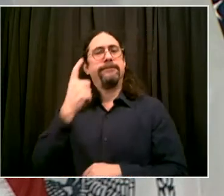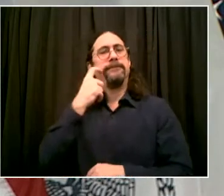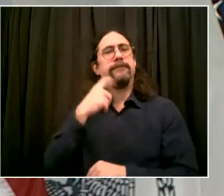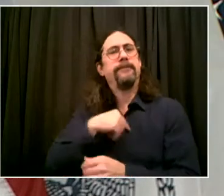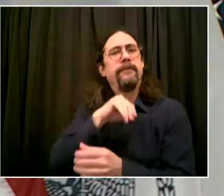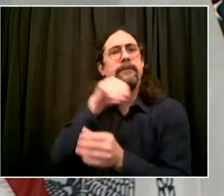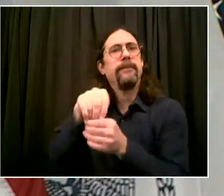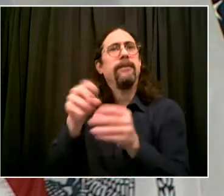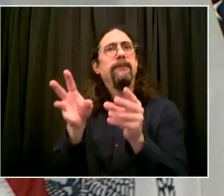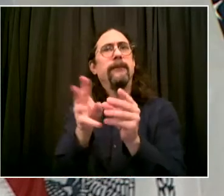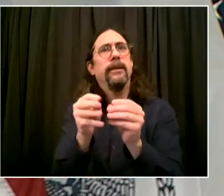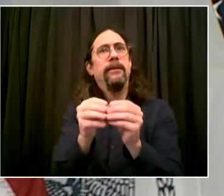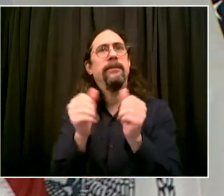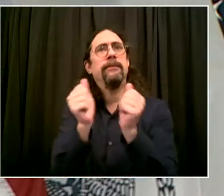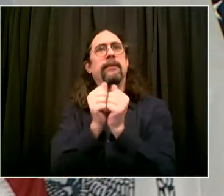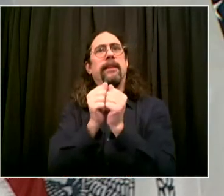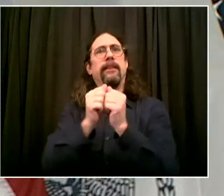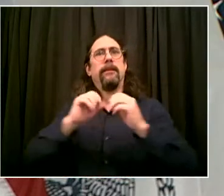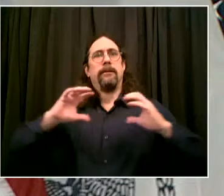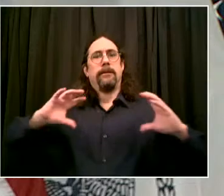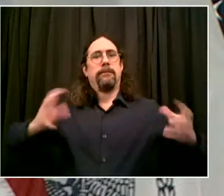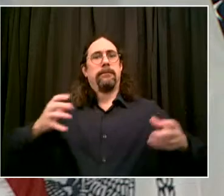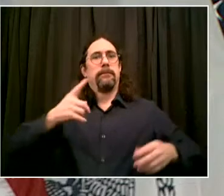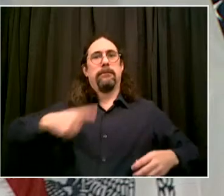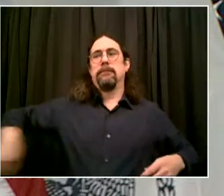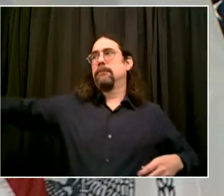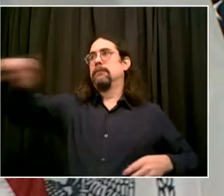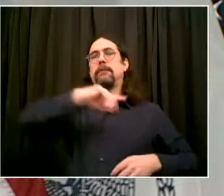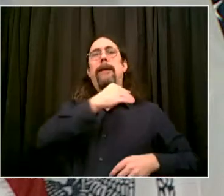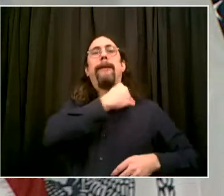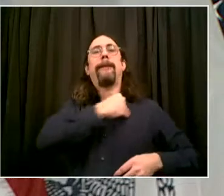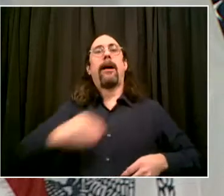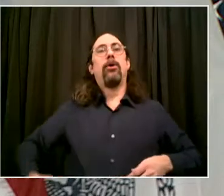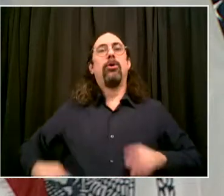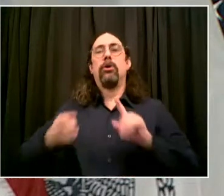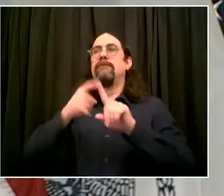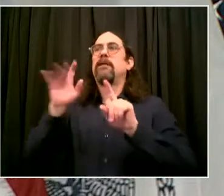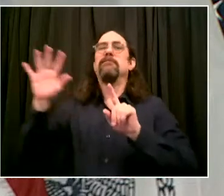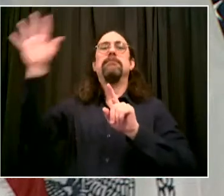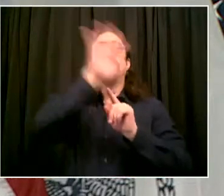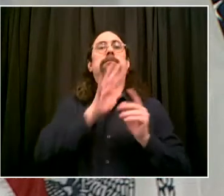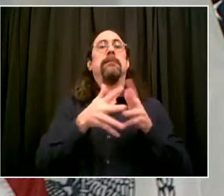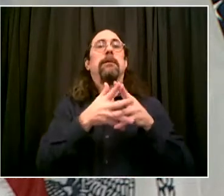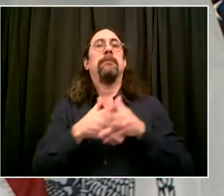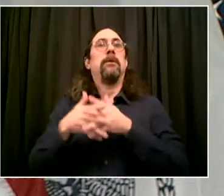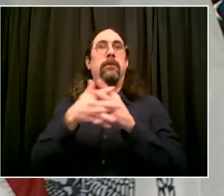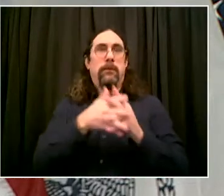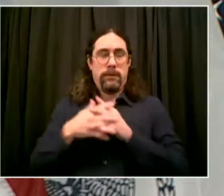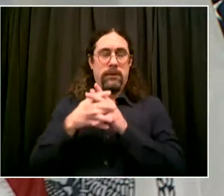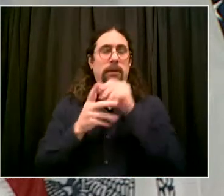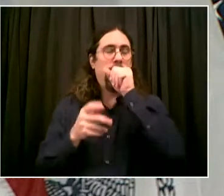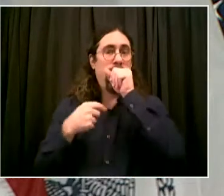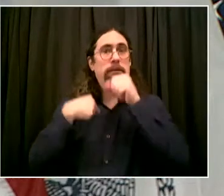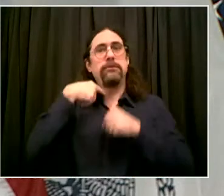EFFORT AND I SHOW THEM WHAT WE ARE DOING IN NEW YORK AND